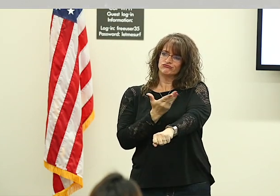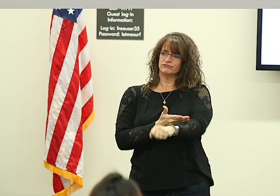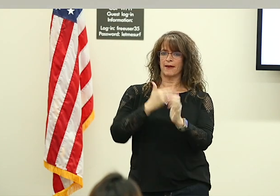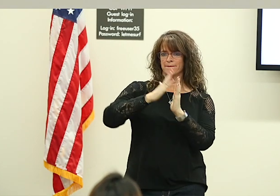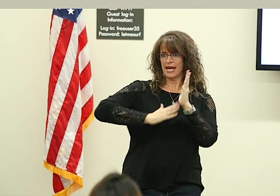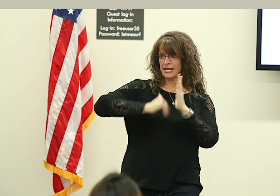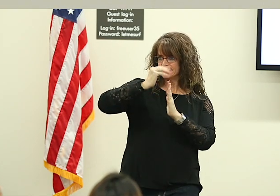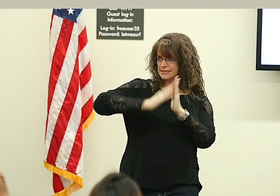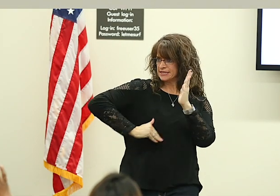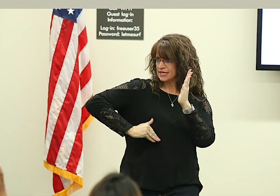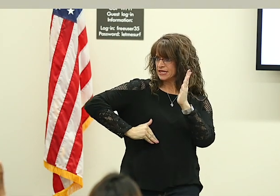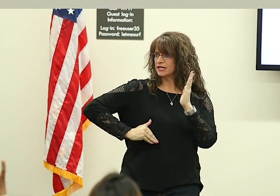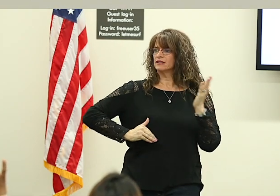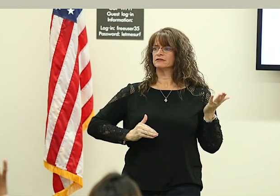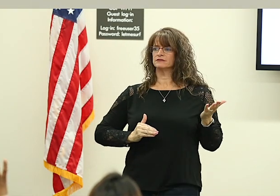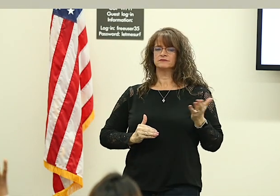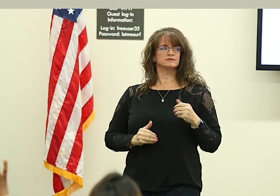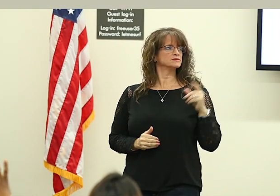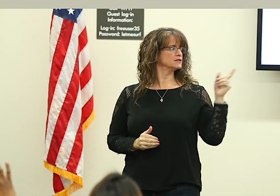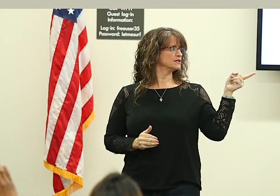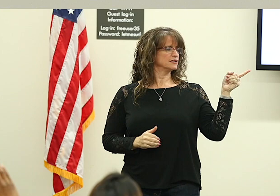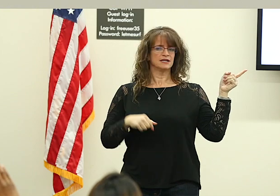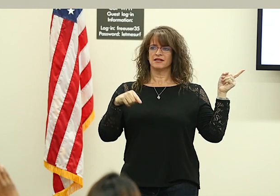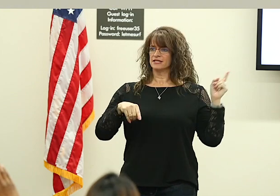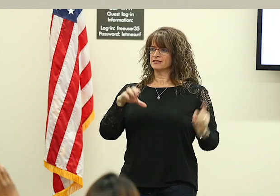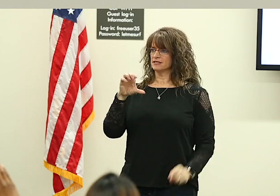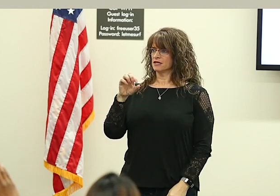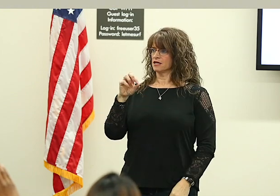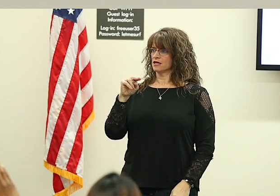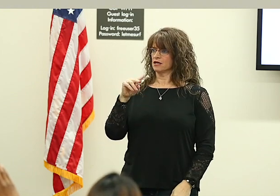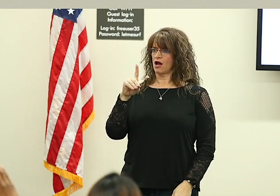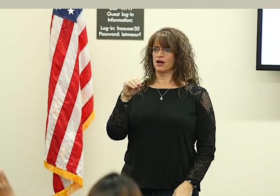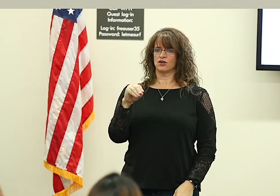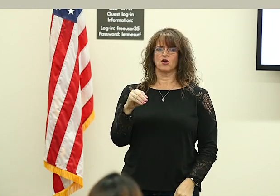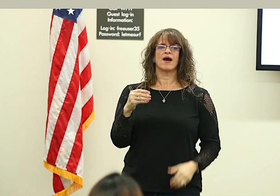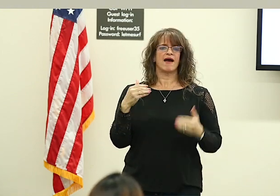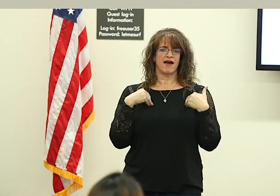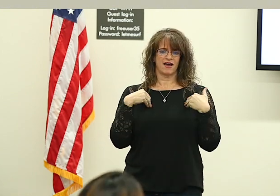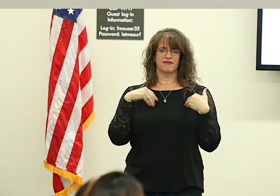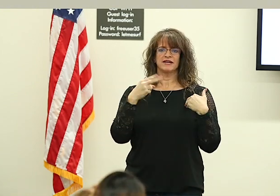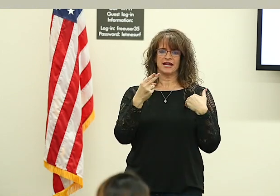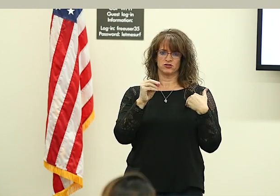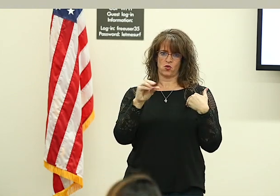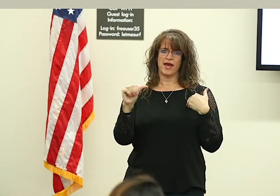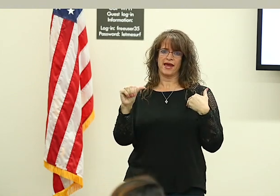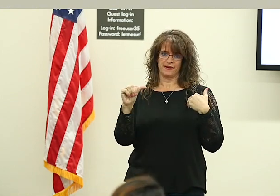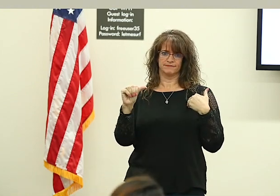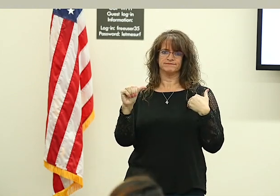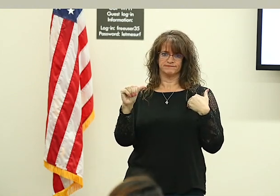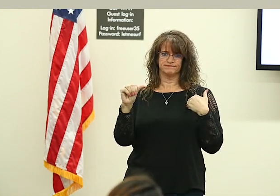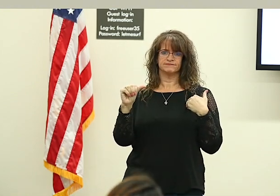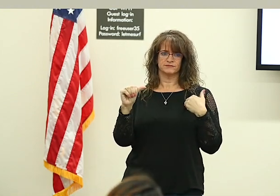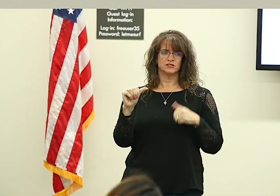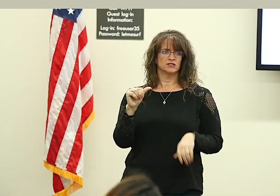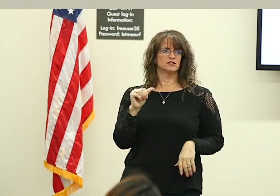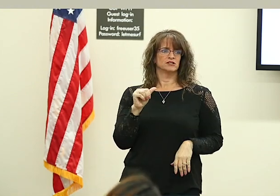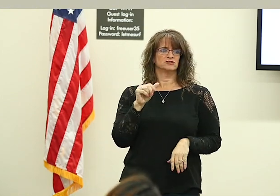So this is a condo, and there is an HOA, so you are